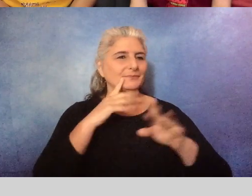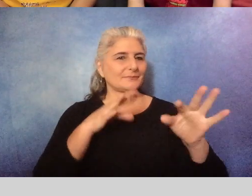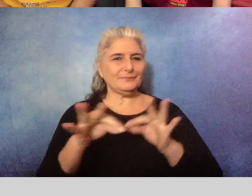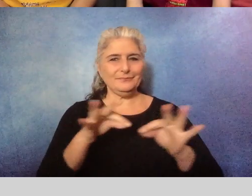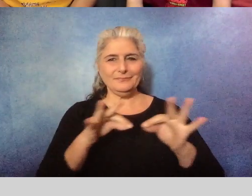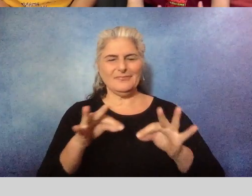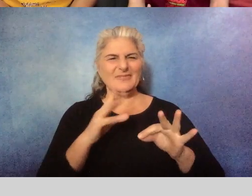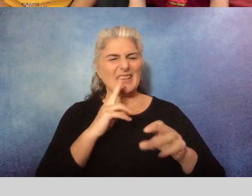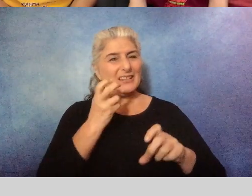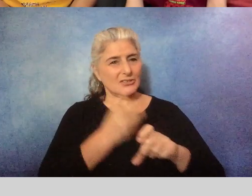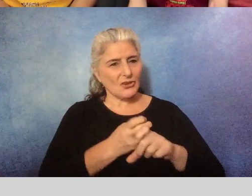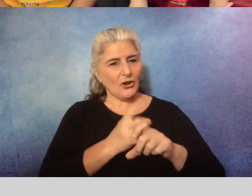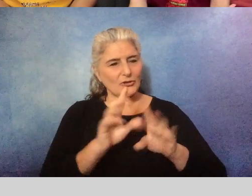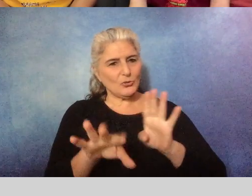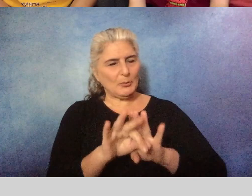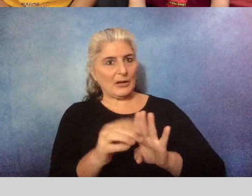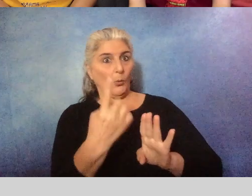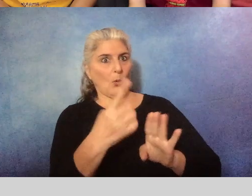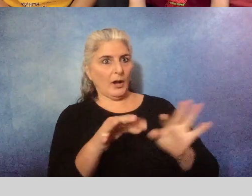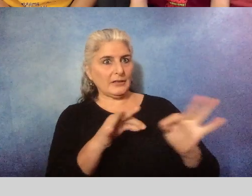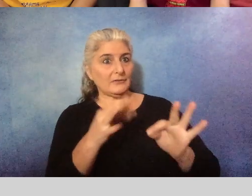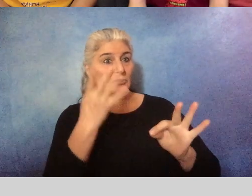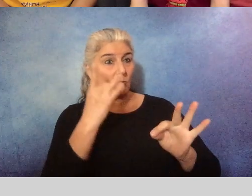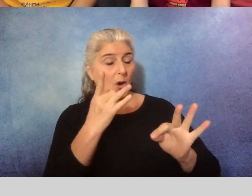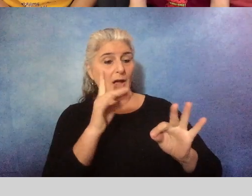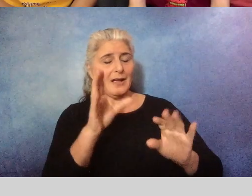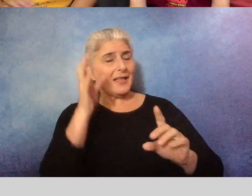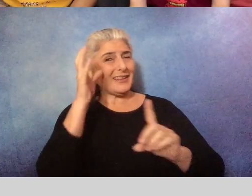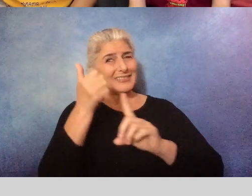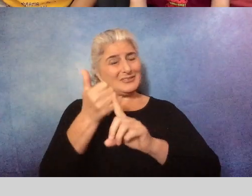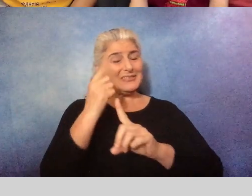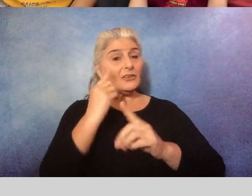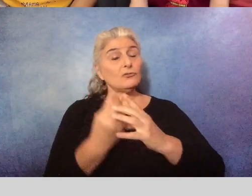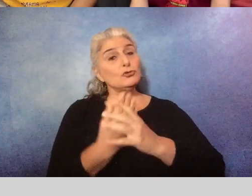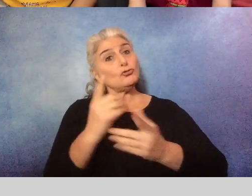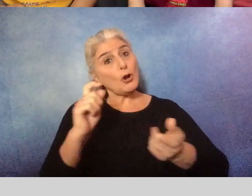because it's always changing or, maybe, growing.